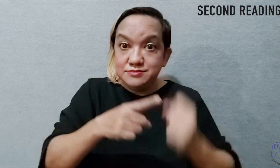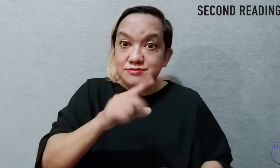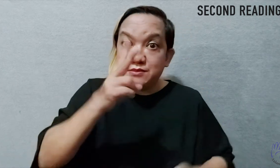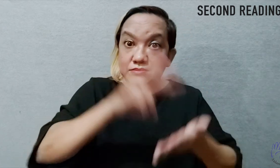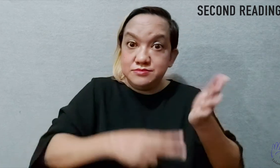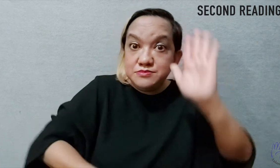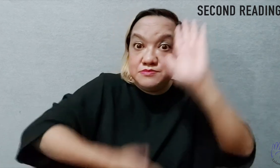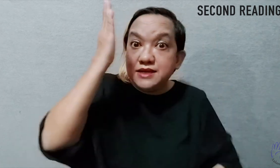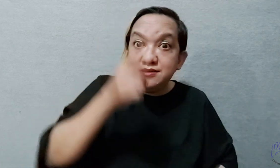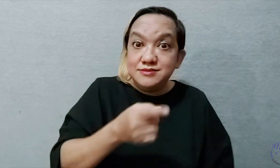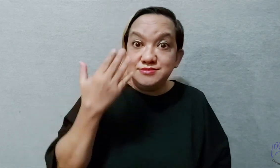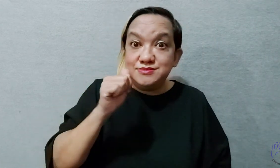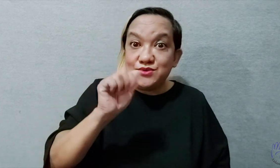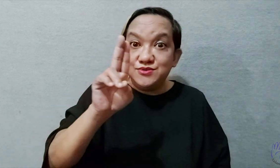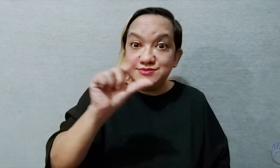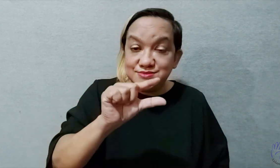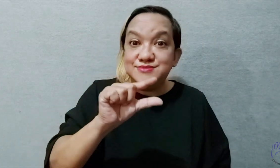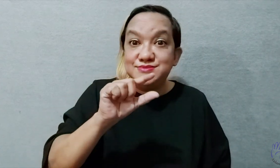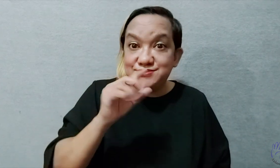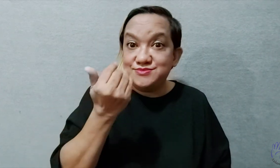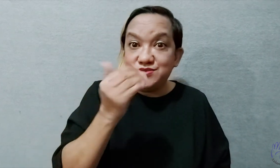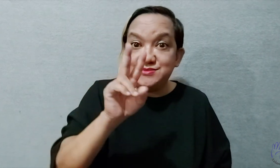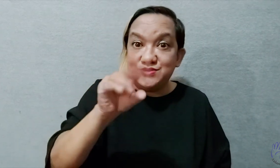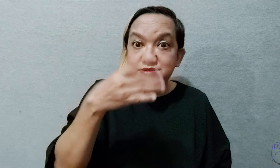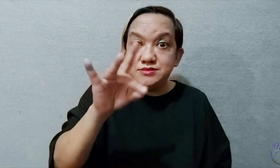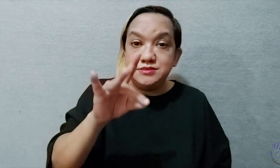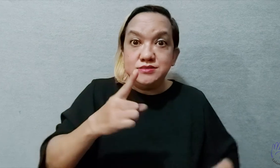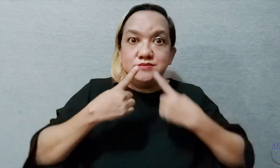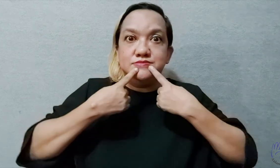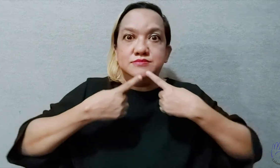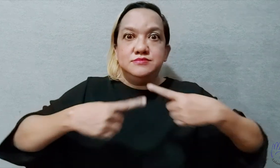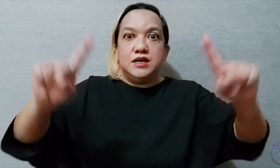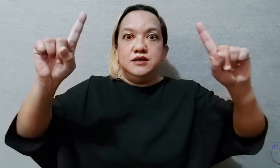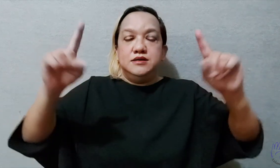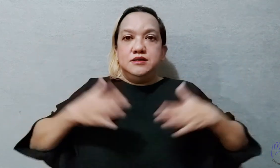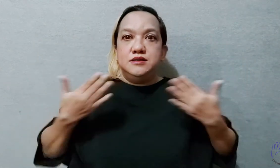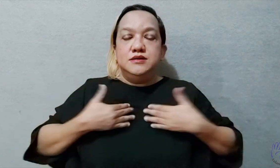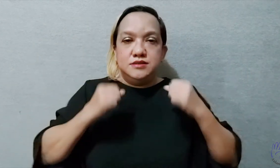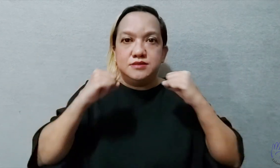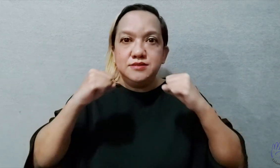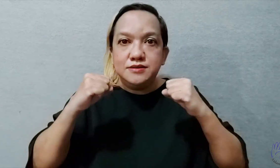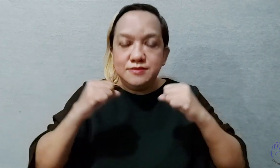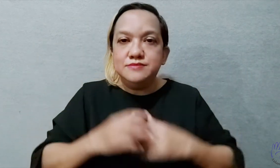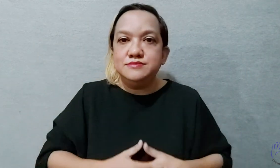passed on Aug 15, 2018! We were thrilled that it finally passed!